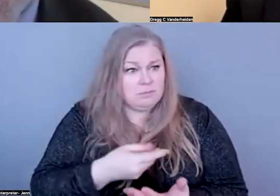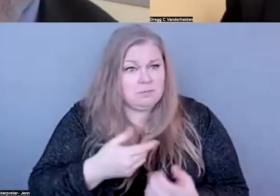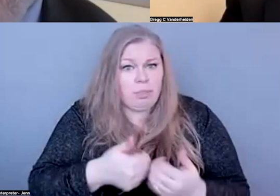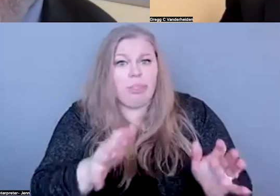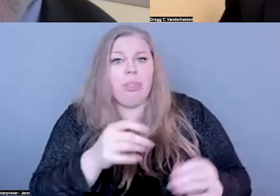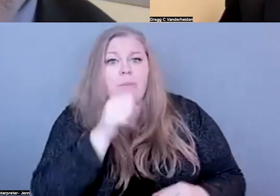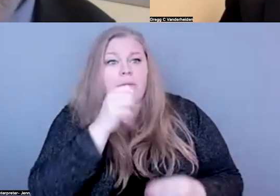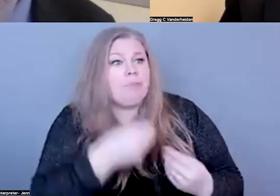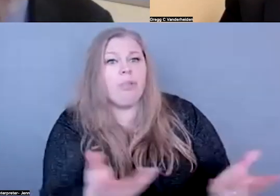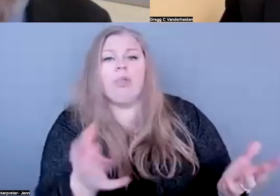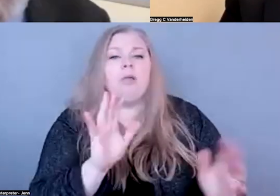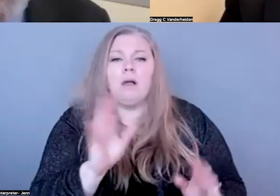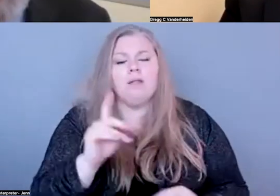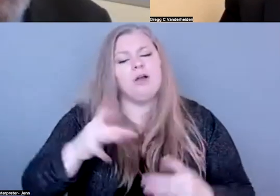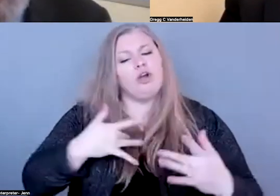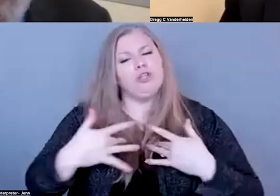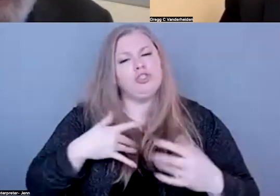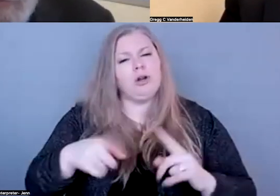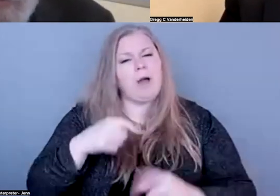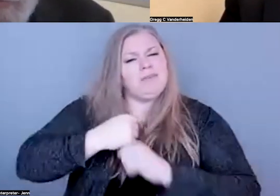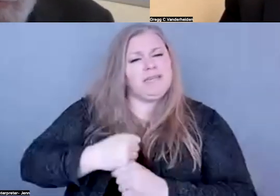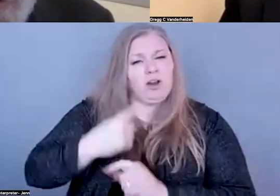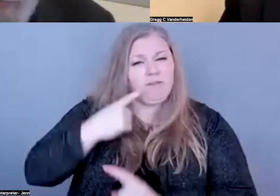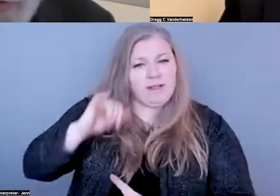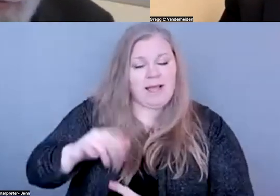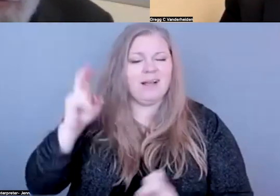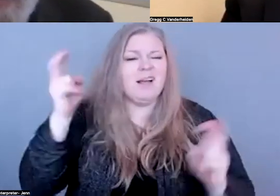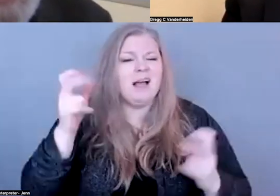There was concern about going from Big Brother, which is a privacy concern,